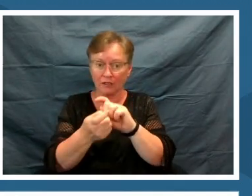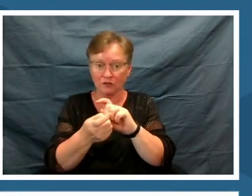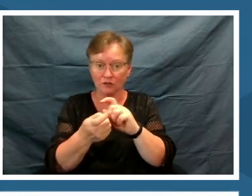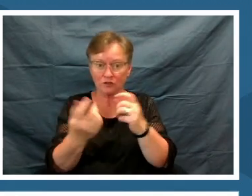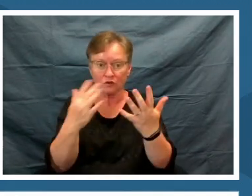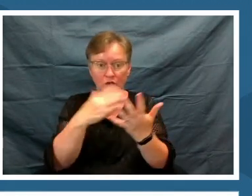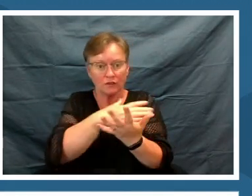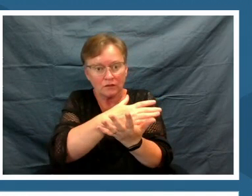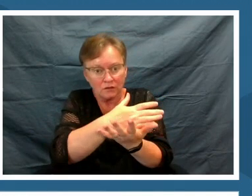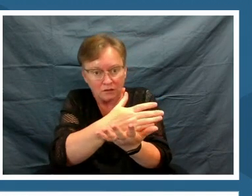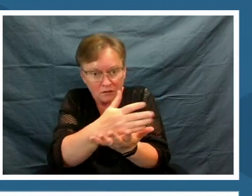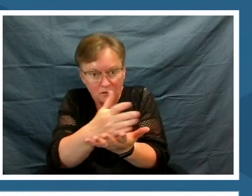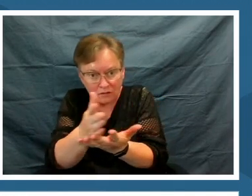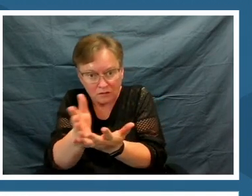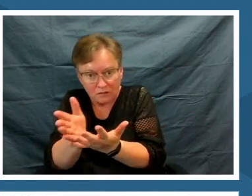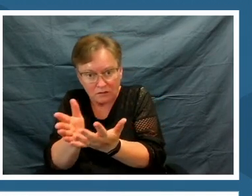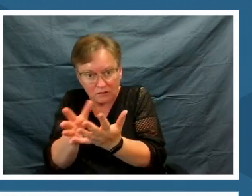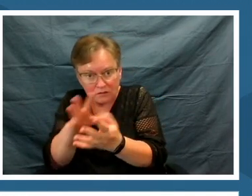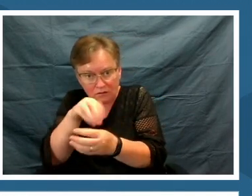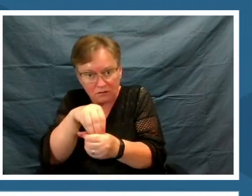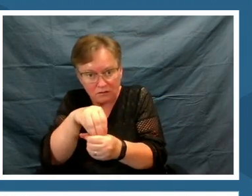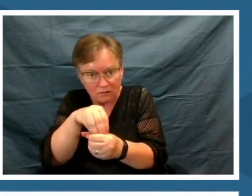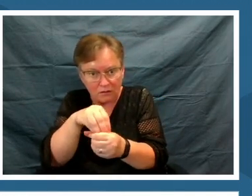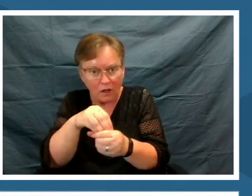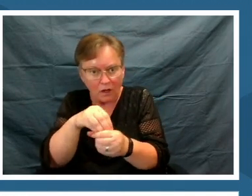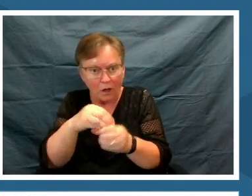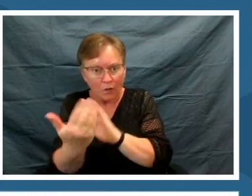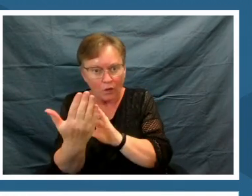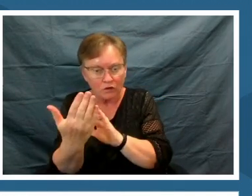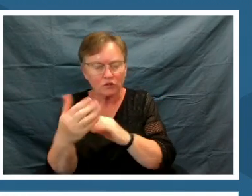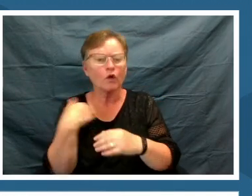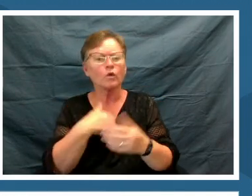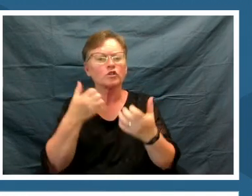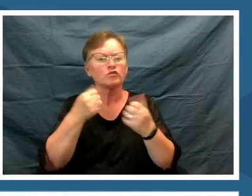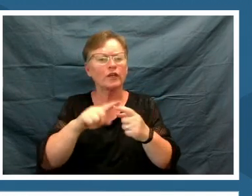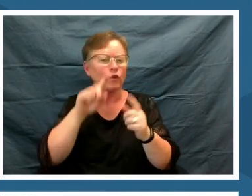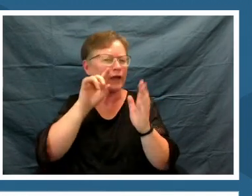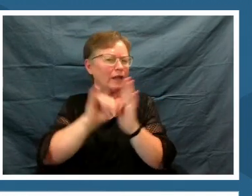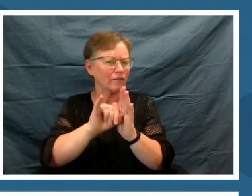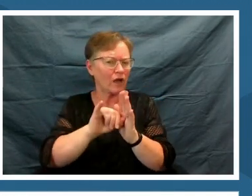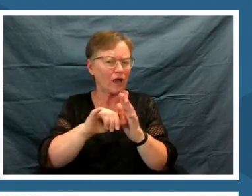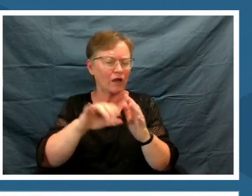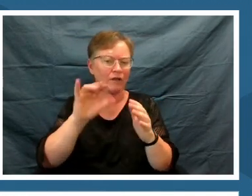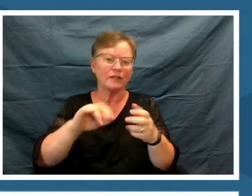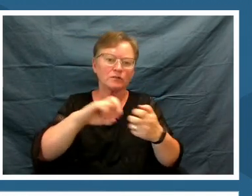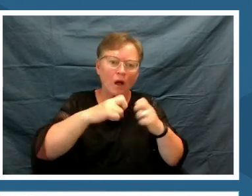we're really trying to identify these complex problems and phenomena that just